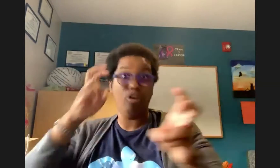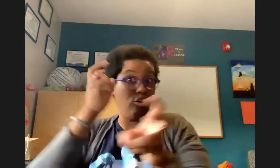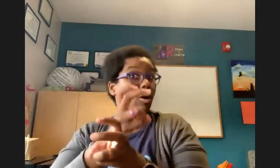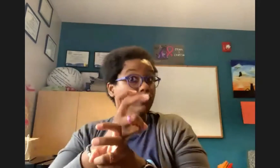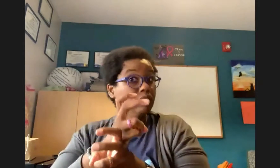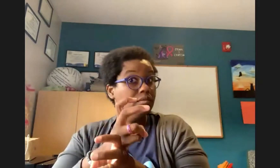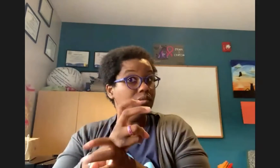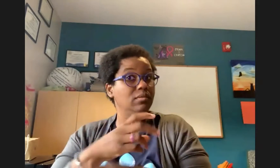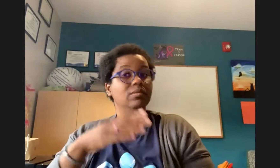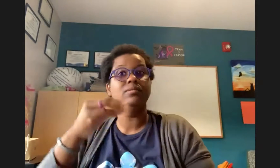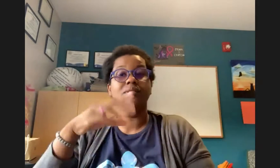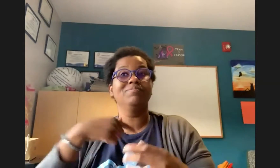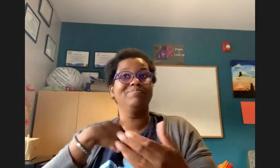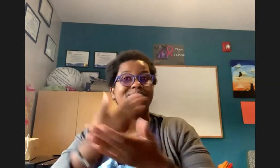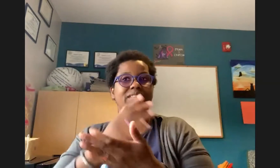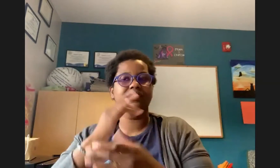It was really difficult for my mom.